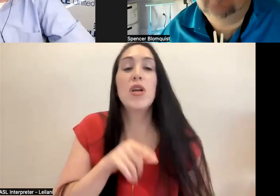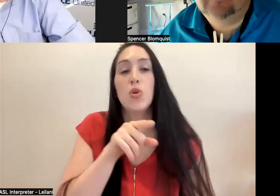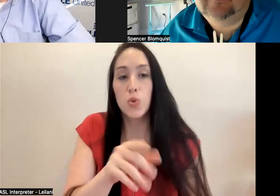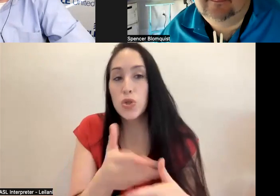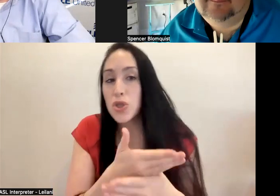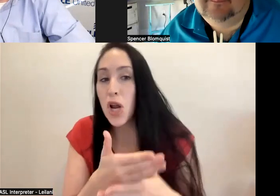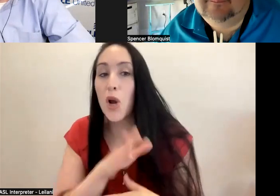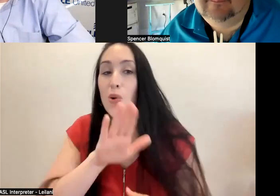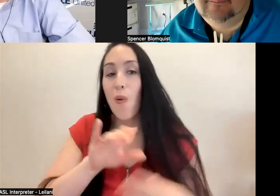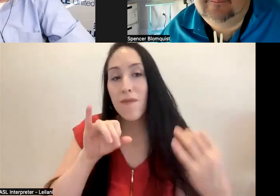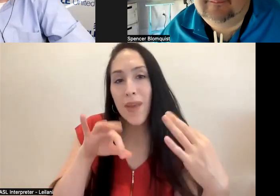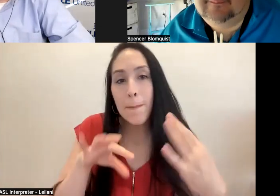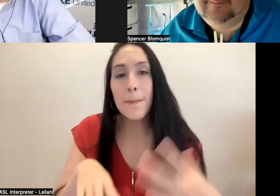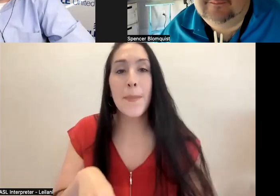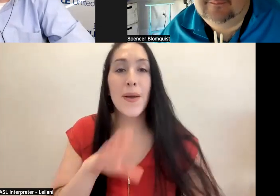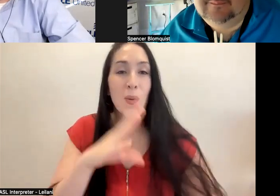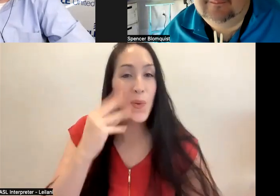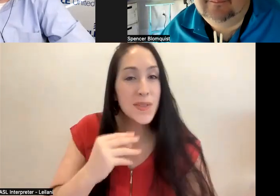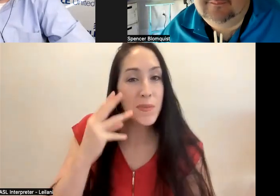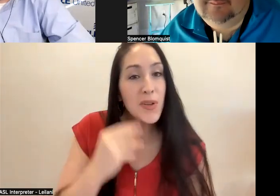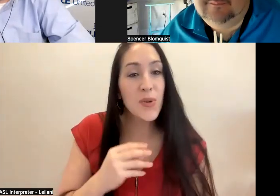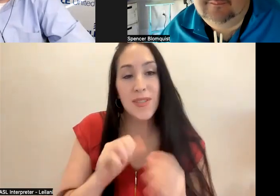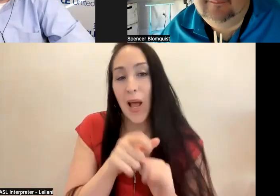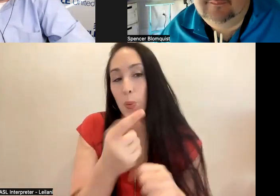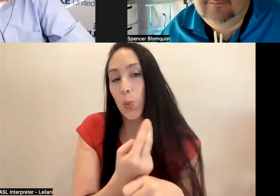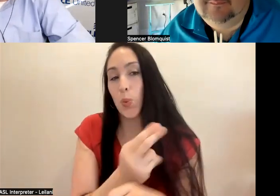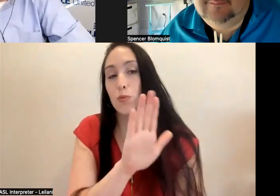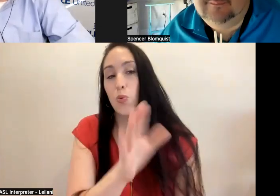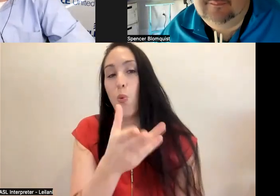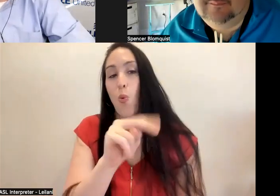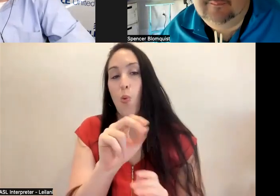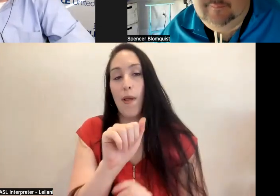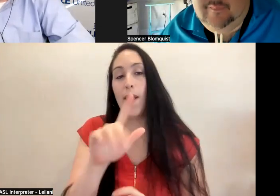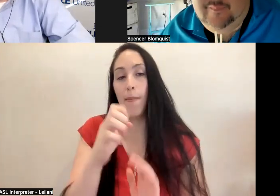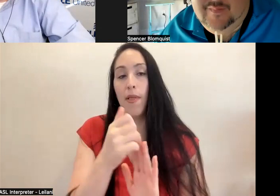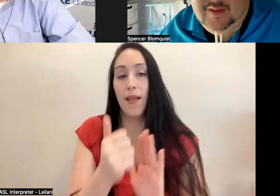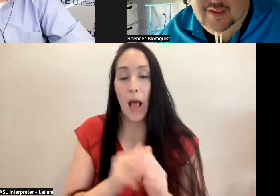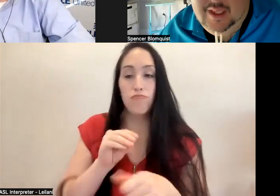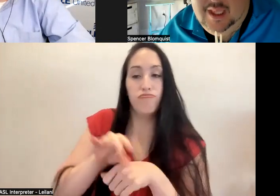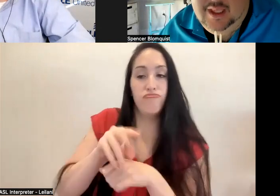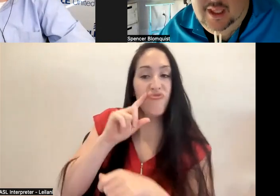account, and just some some practical advice for individuals. 11:20:16 So I'm going to start tackling these faqs.